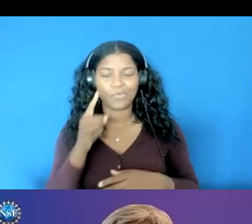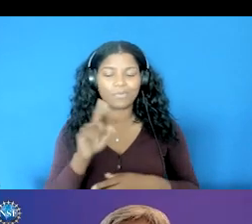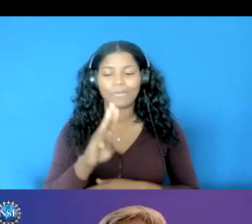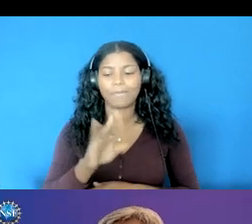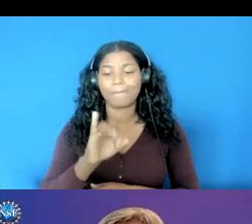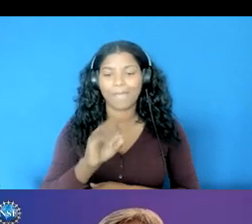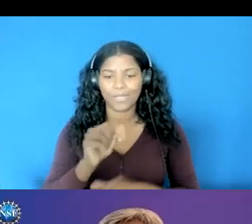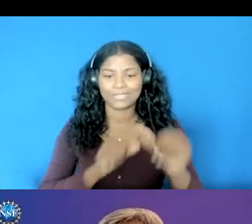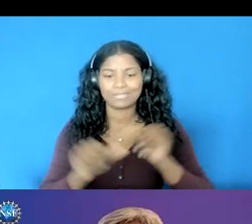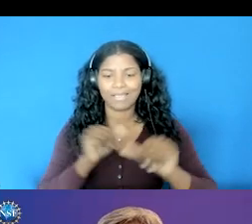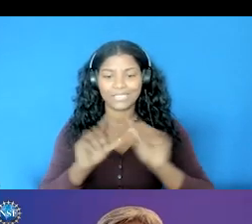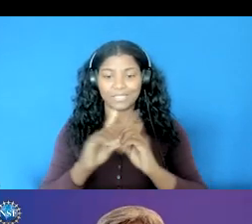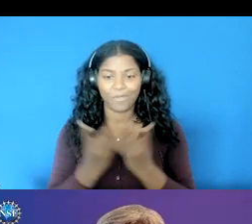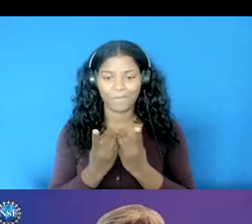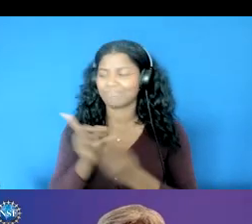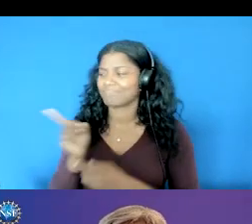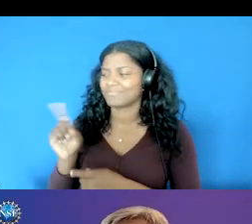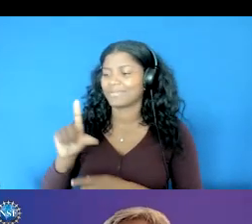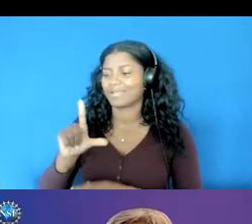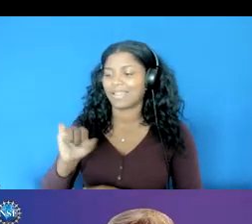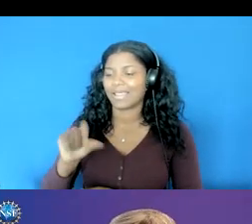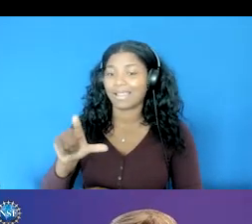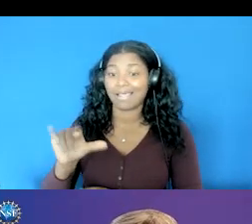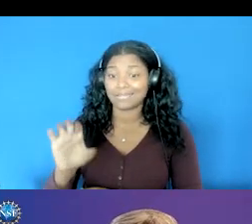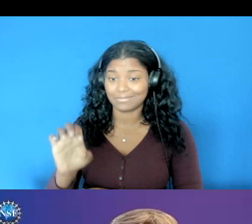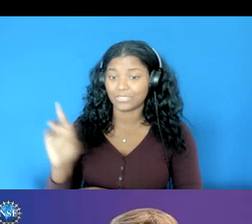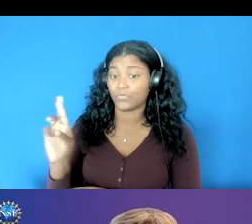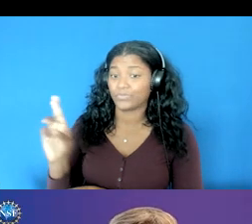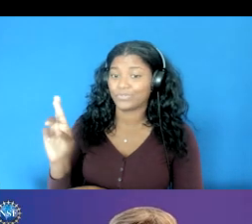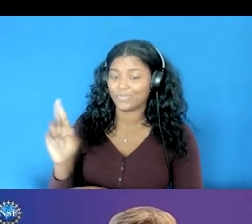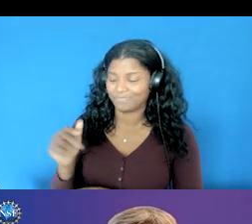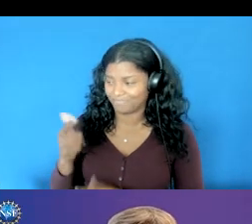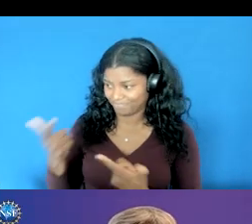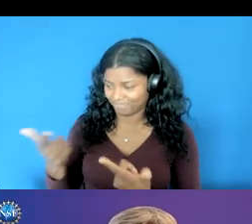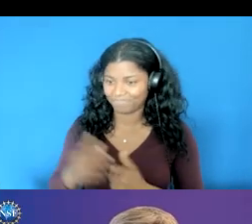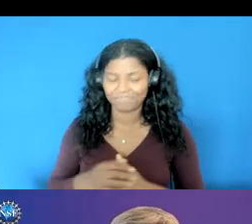And I'm joined by Leslie Rissler, Leslie. Leslie Rissler: Thanks Manju.